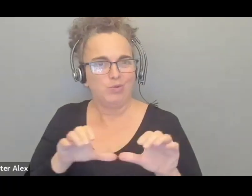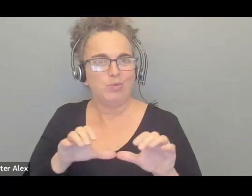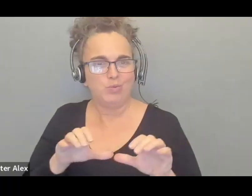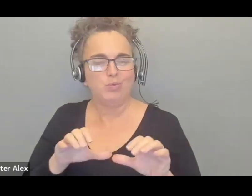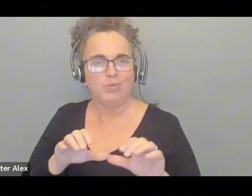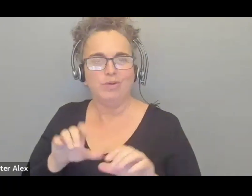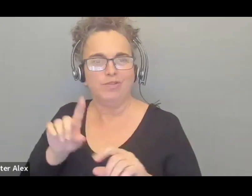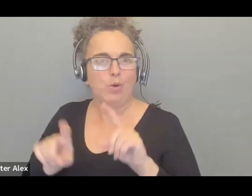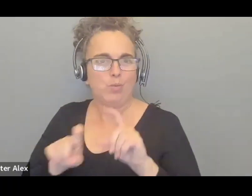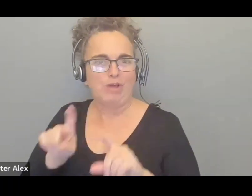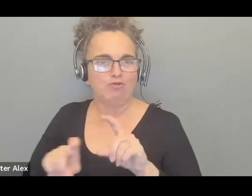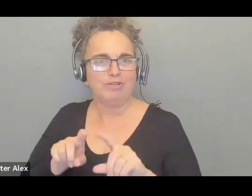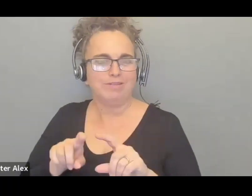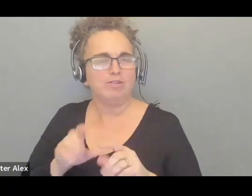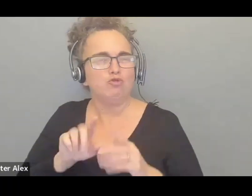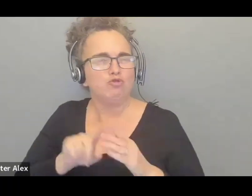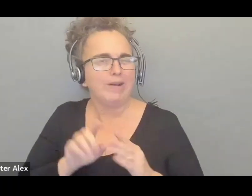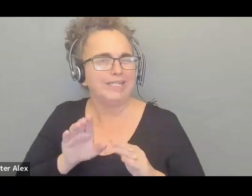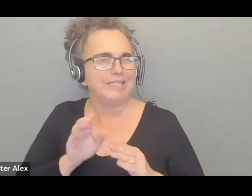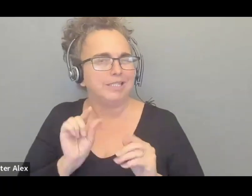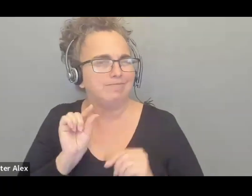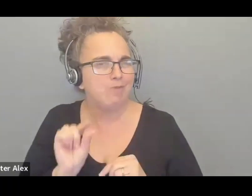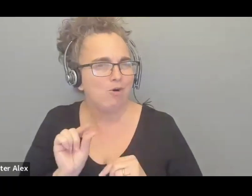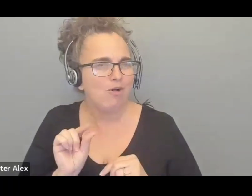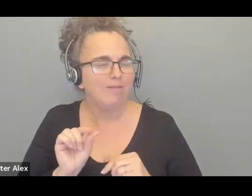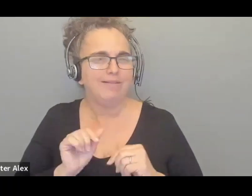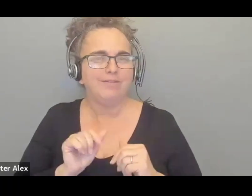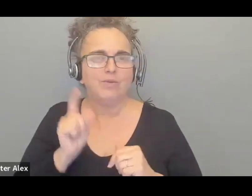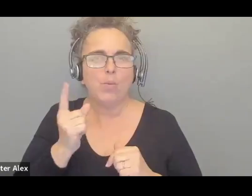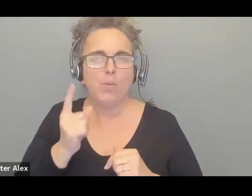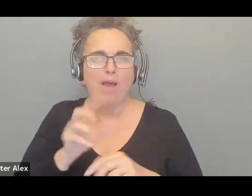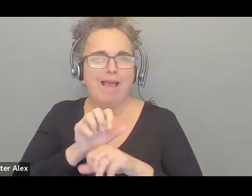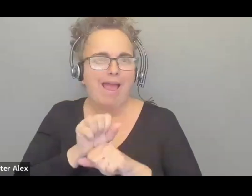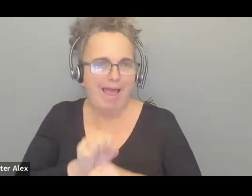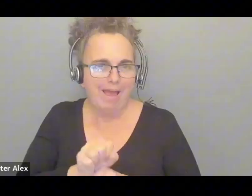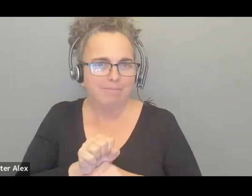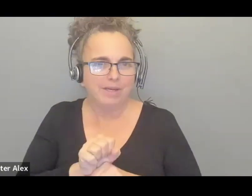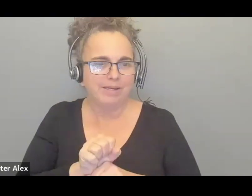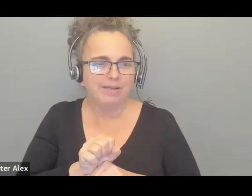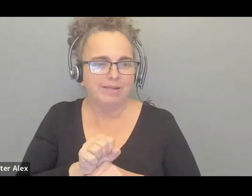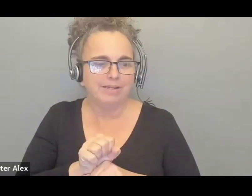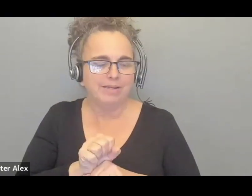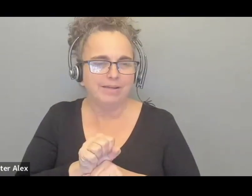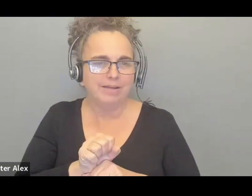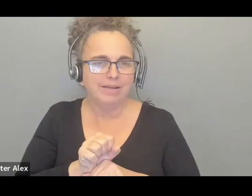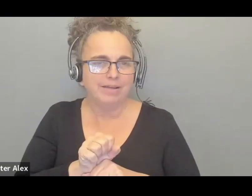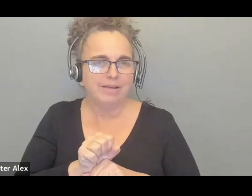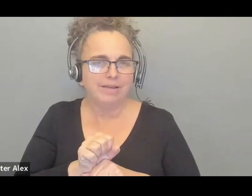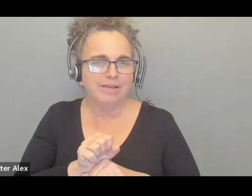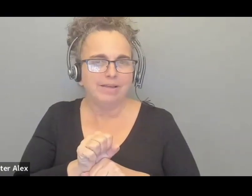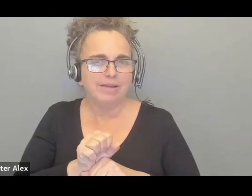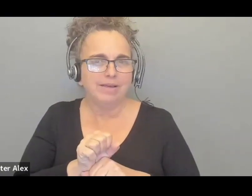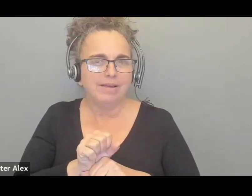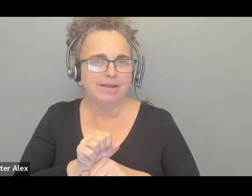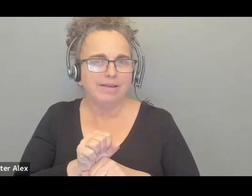with about small, starting small. So what's one habit or what's one habit